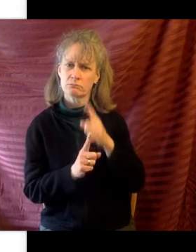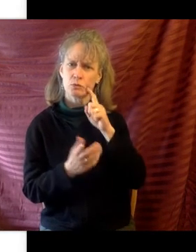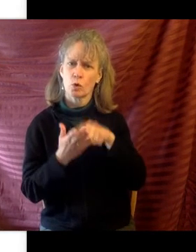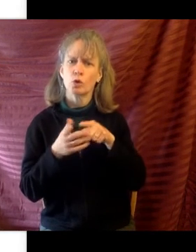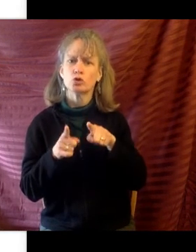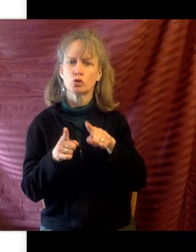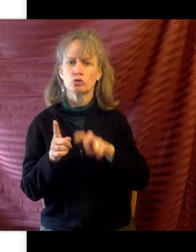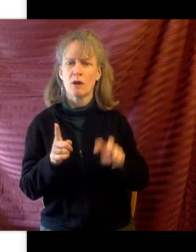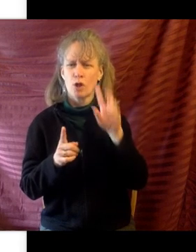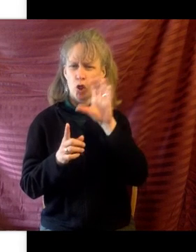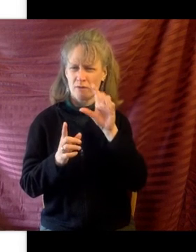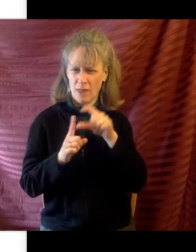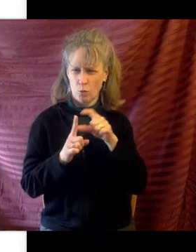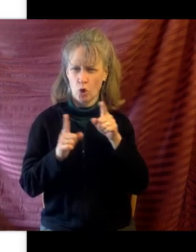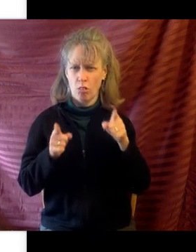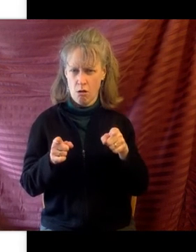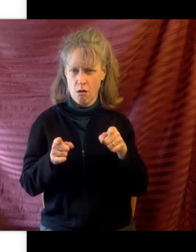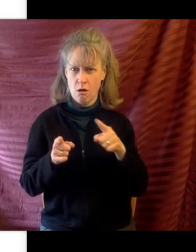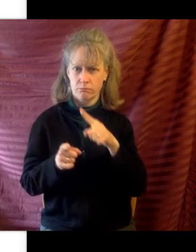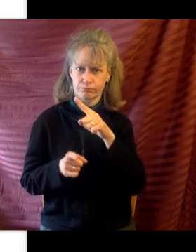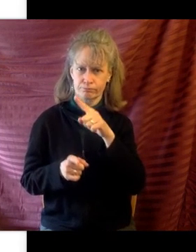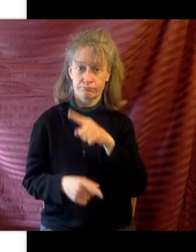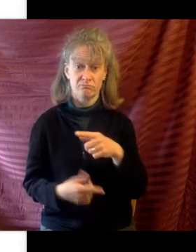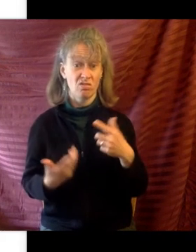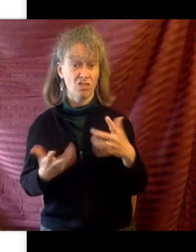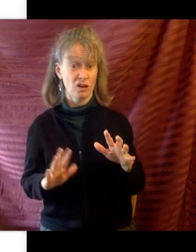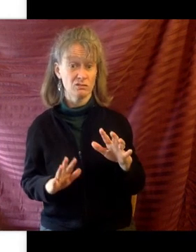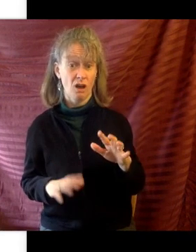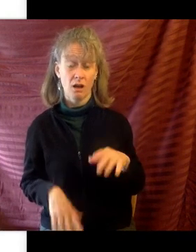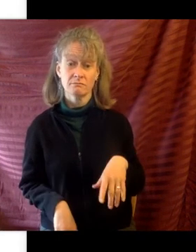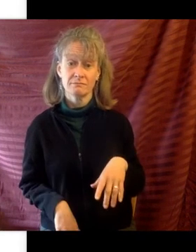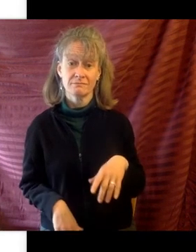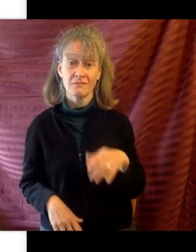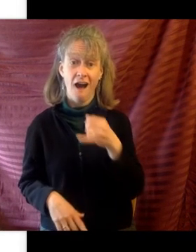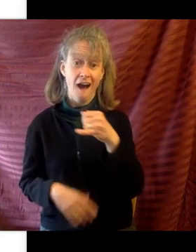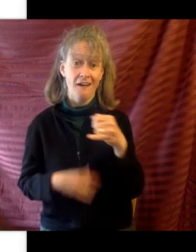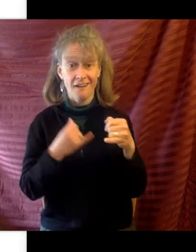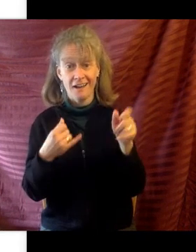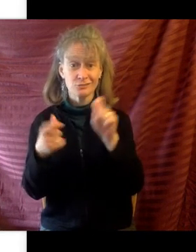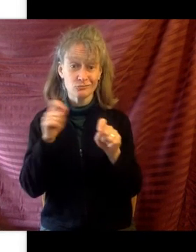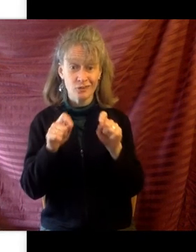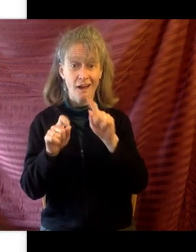And that's it. So mark the text and answer the questions in the reading.